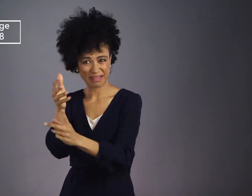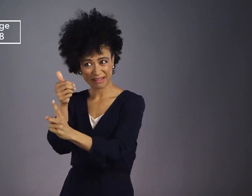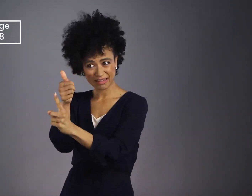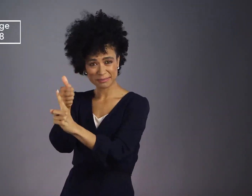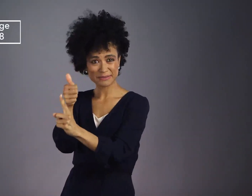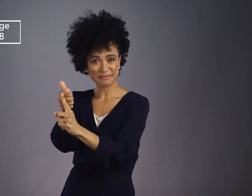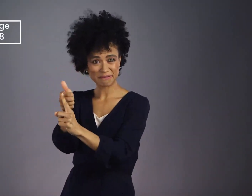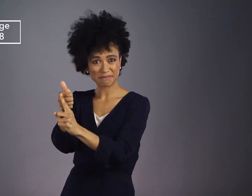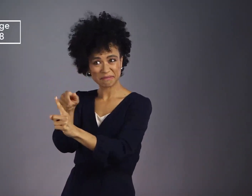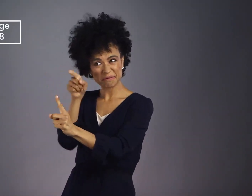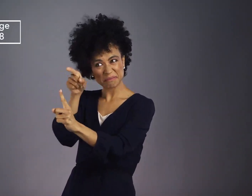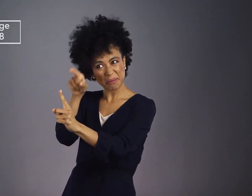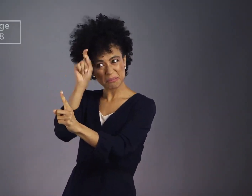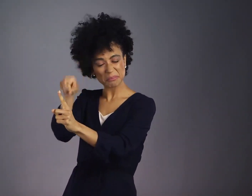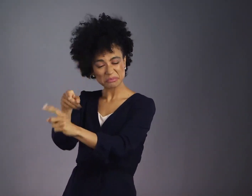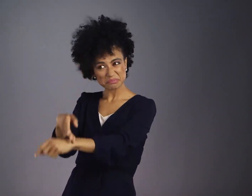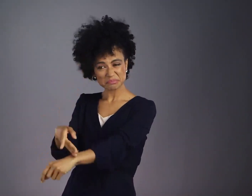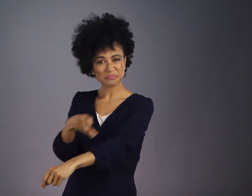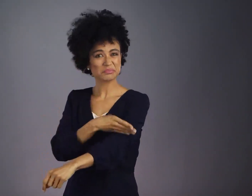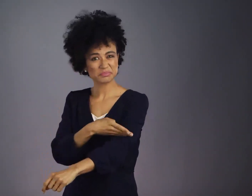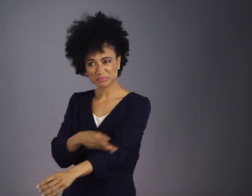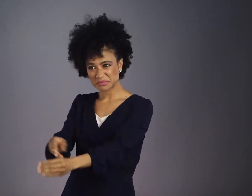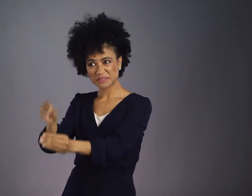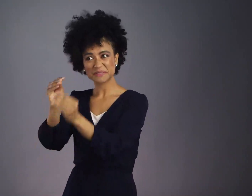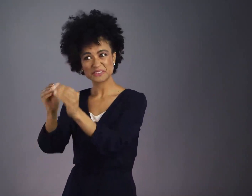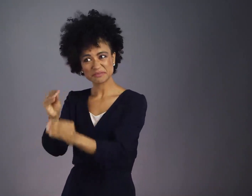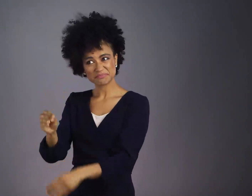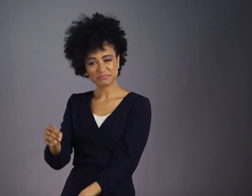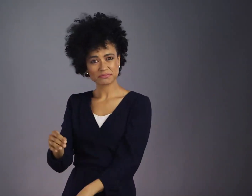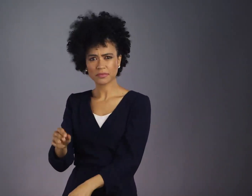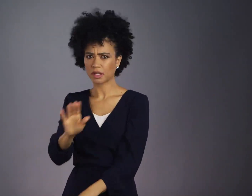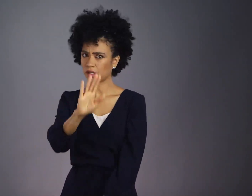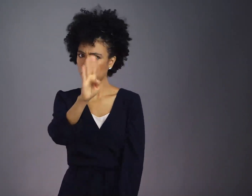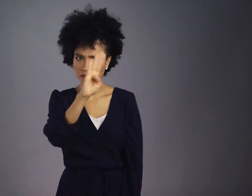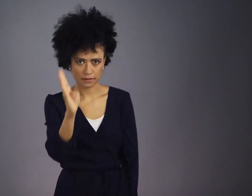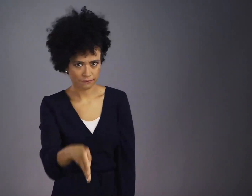His faults are not discussed. We stick to our own.